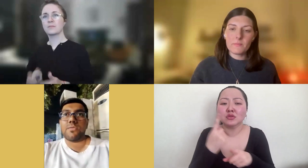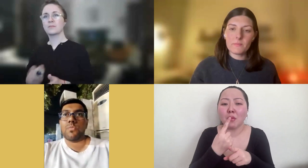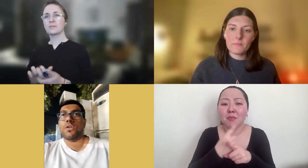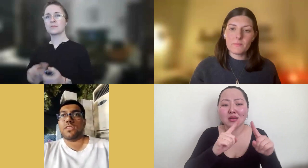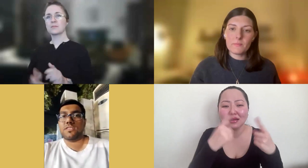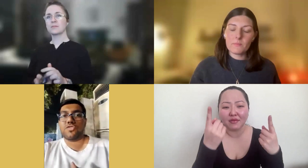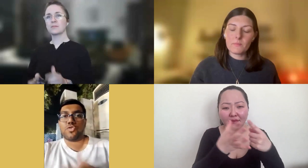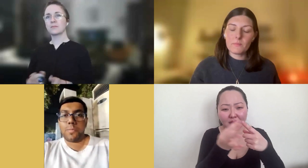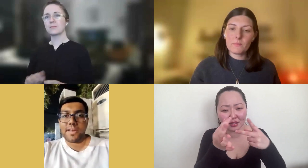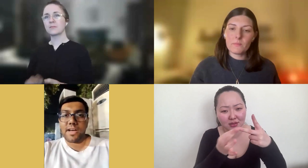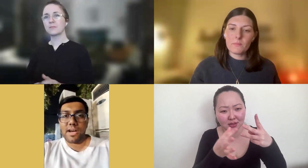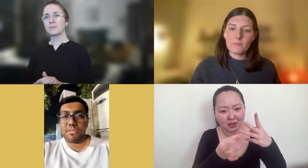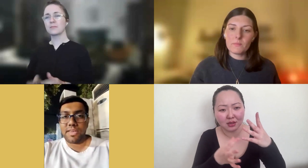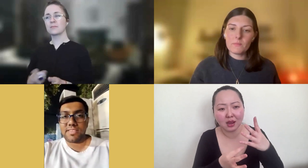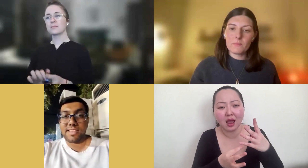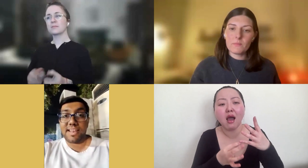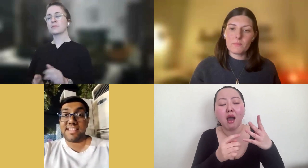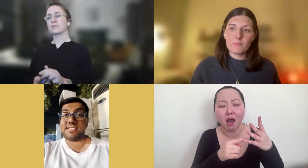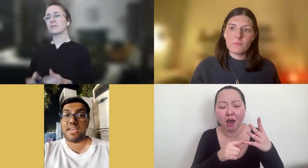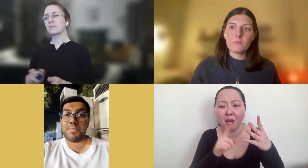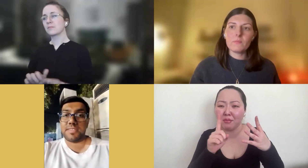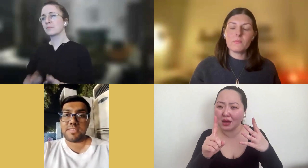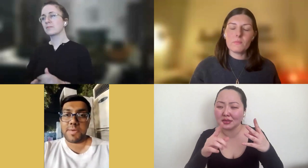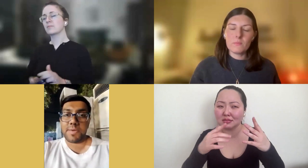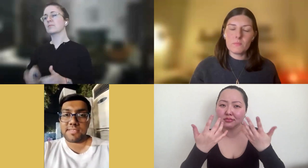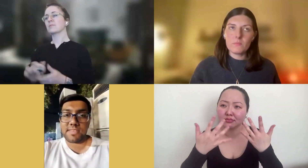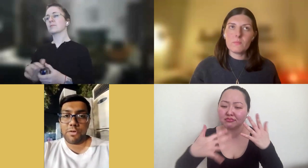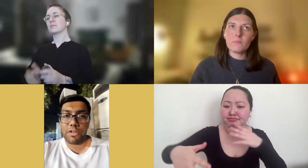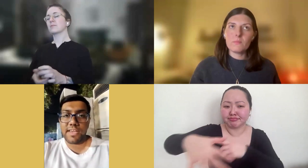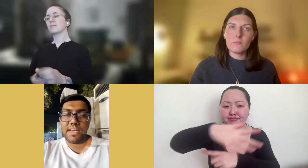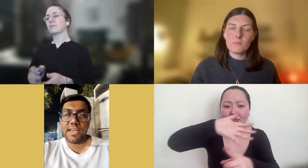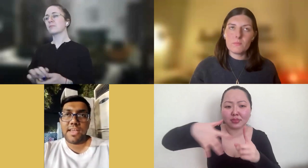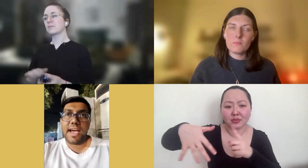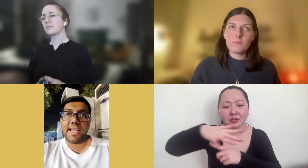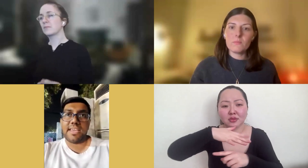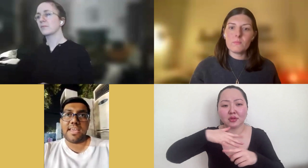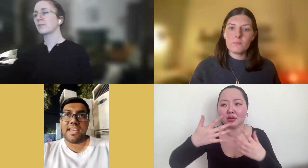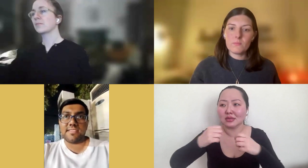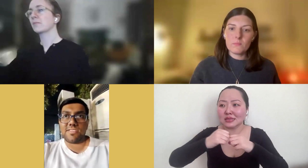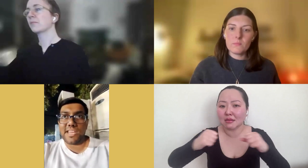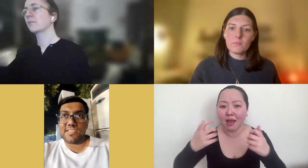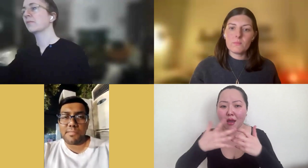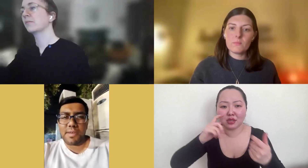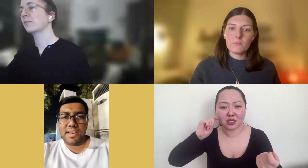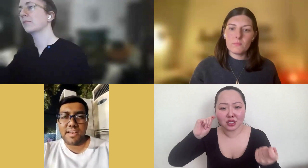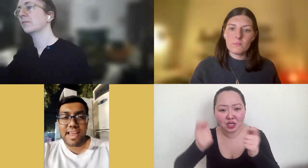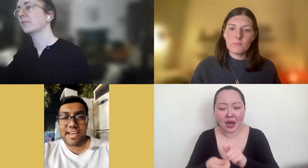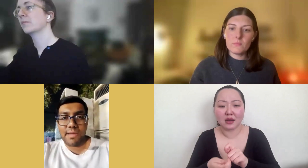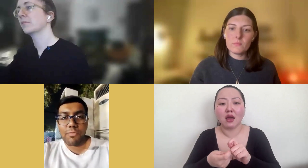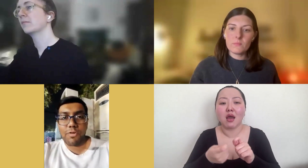at what is the scope and how is the landscape evolving, I think it is changing but slightly